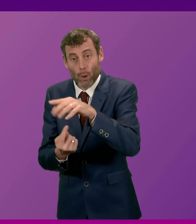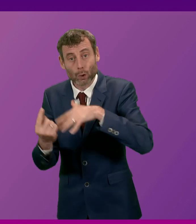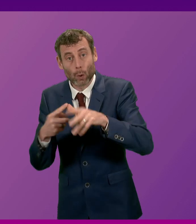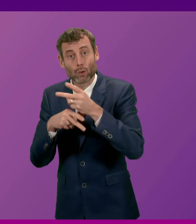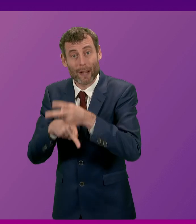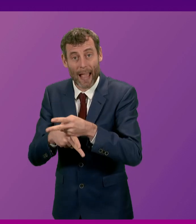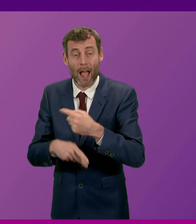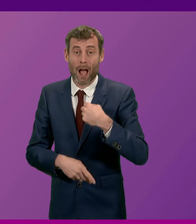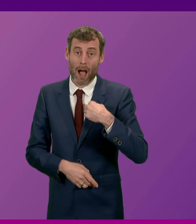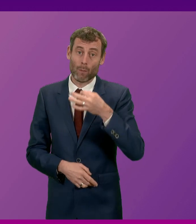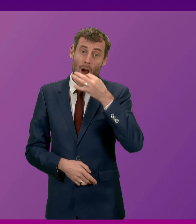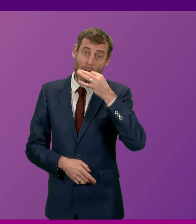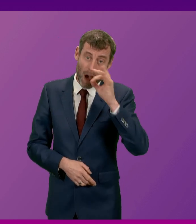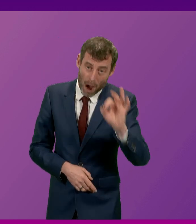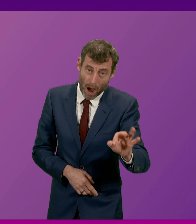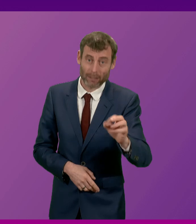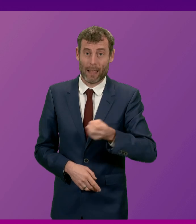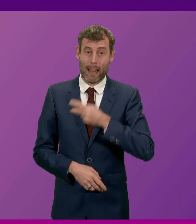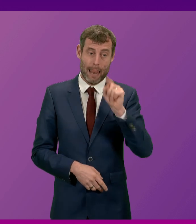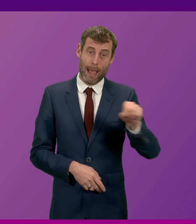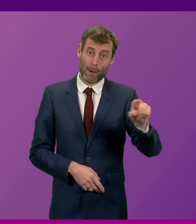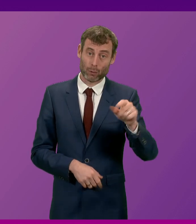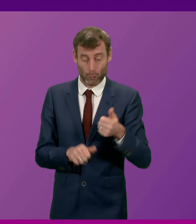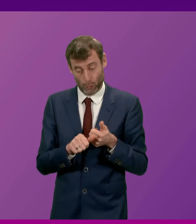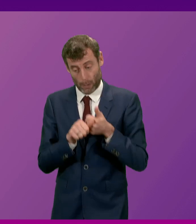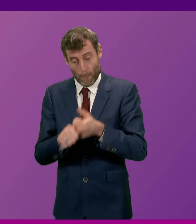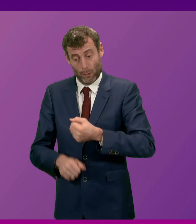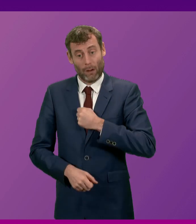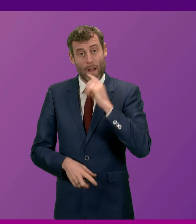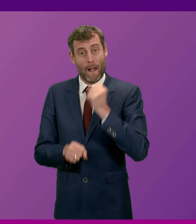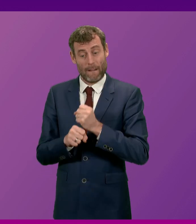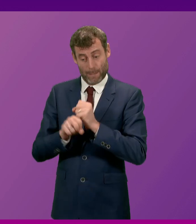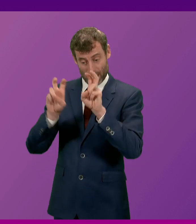the Scottish Government’s budget, which will make provision for that. Not doing so will mean